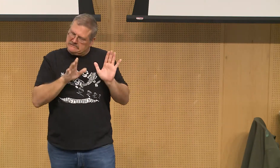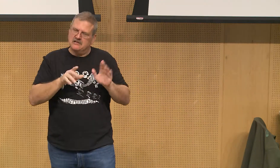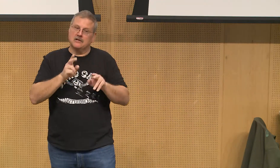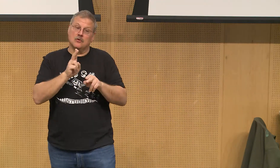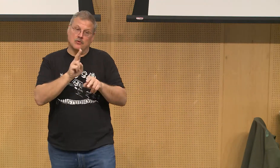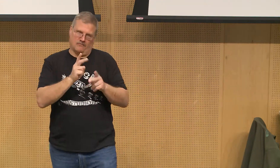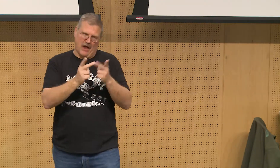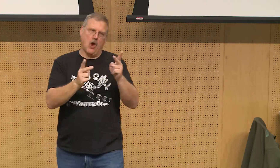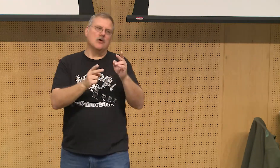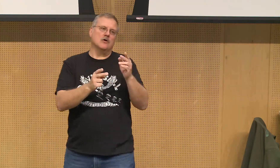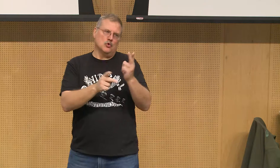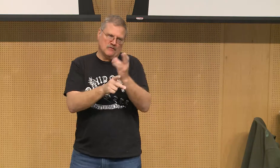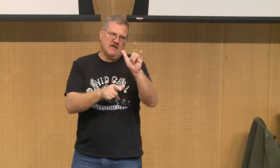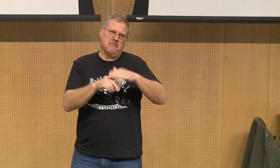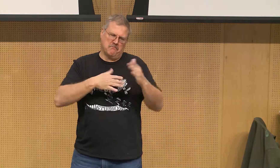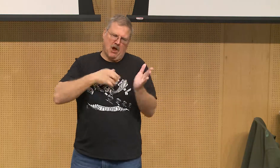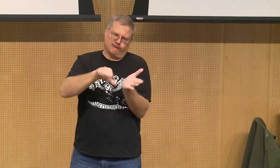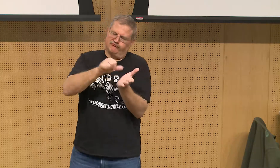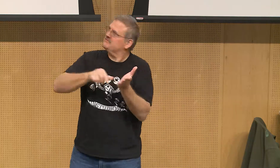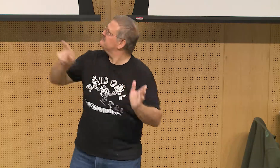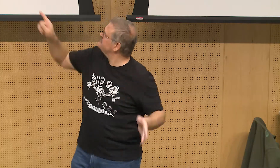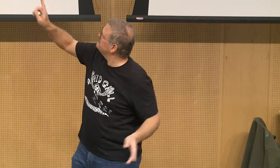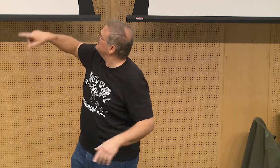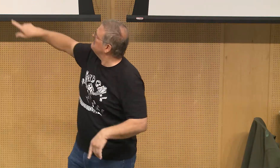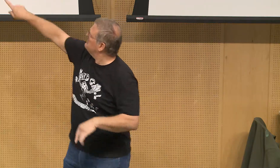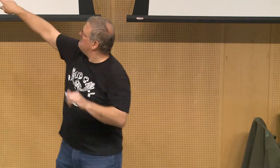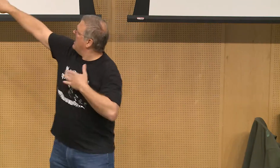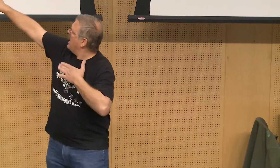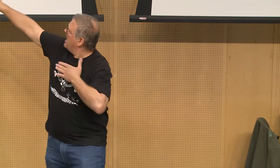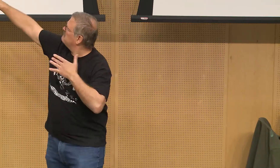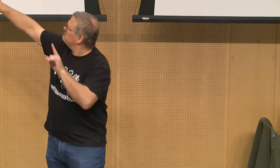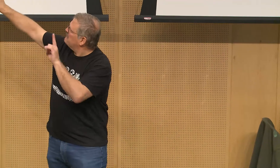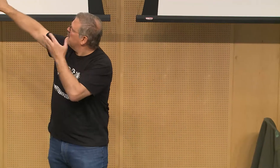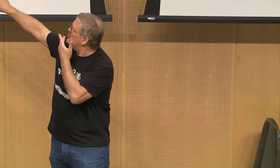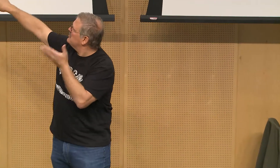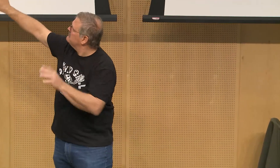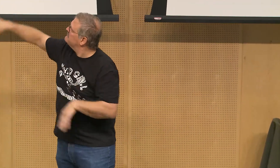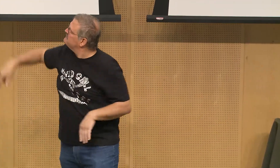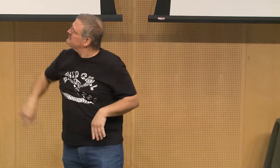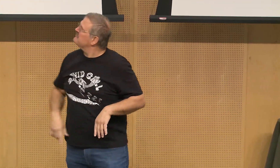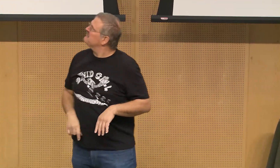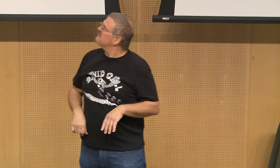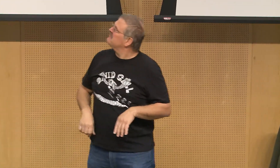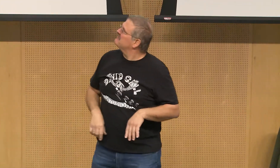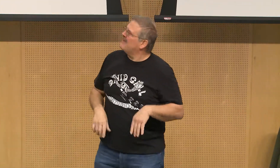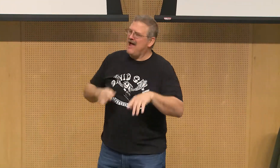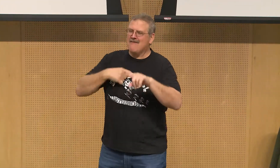These are the tools I use, different color inks back there.